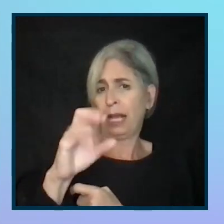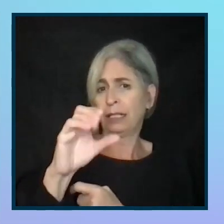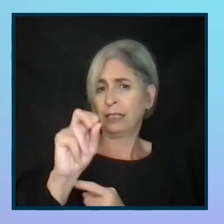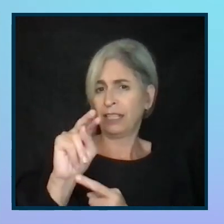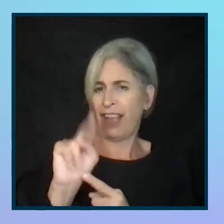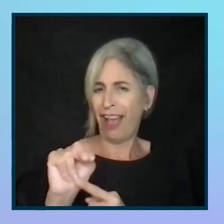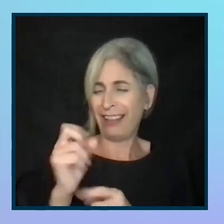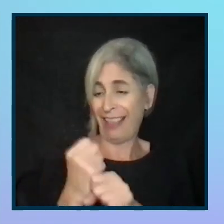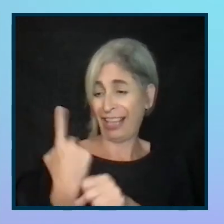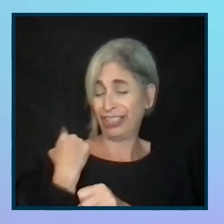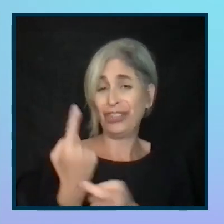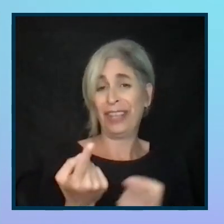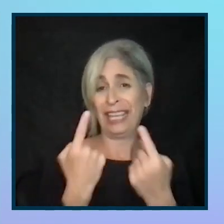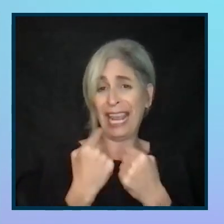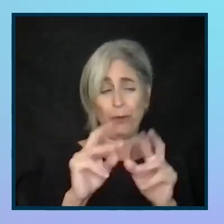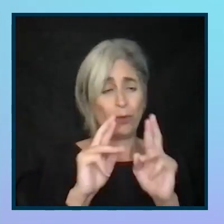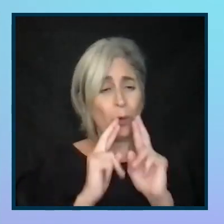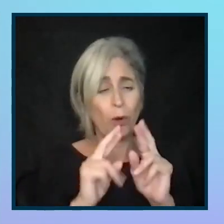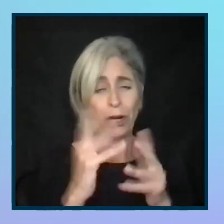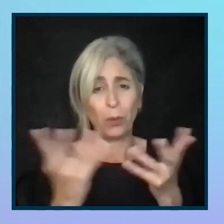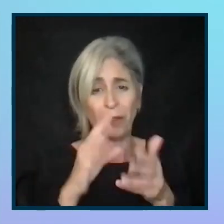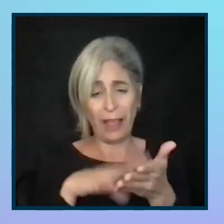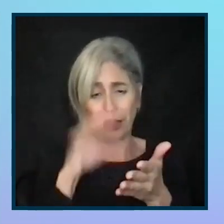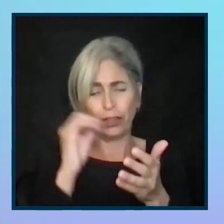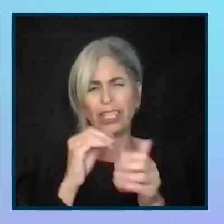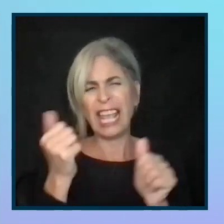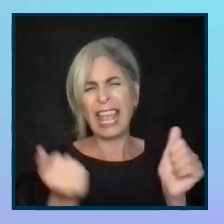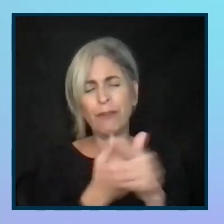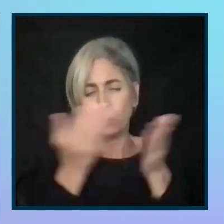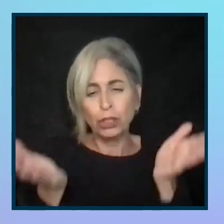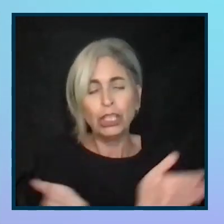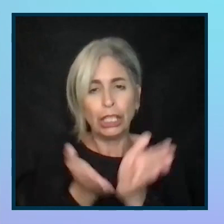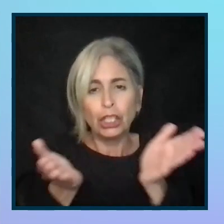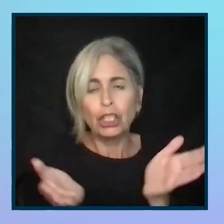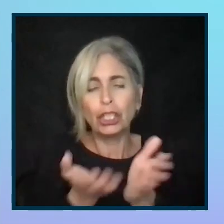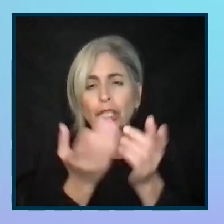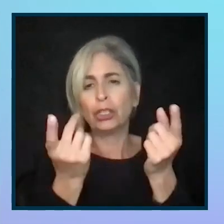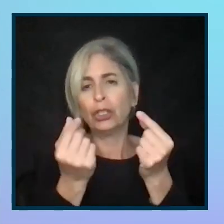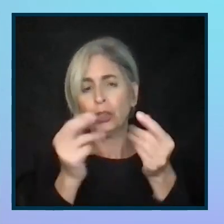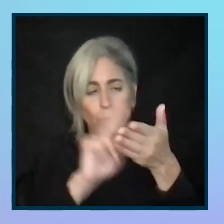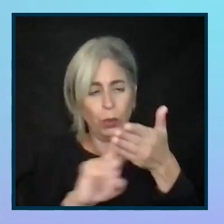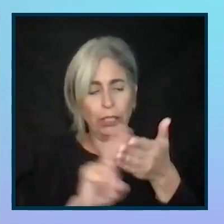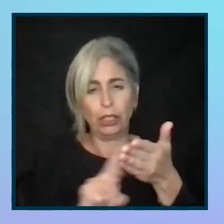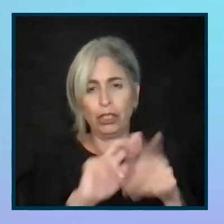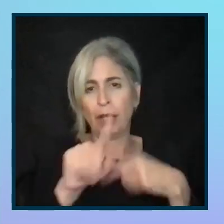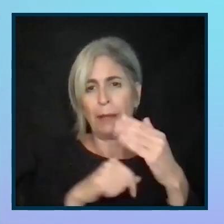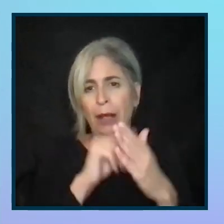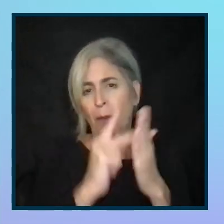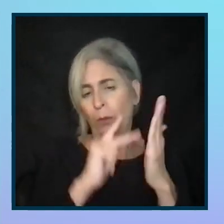So everybody's encouraged to do accessibility research on any project that they start.